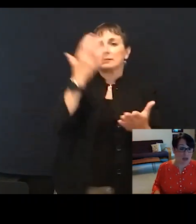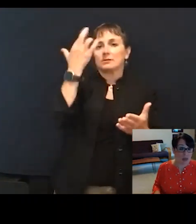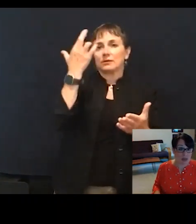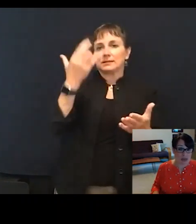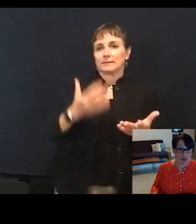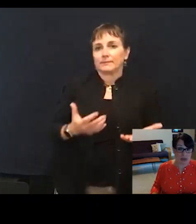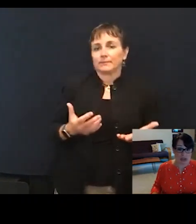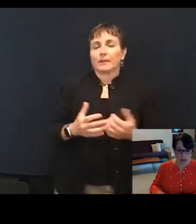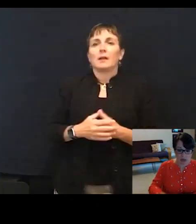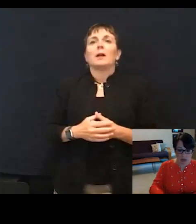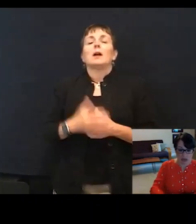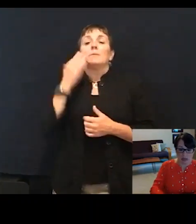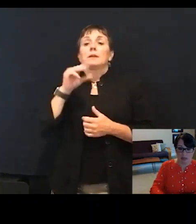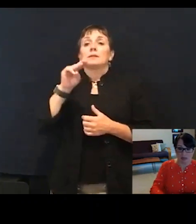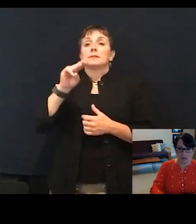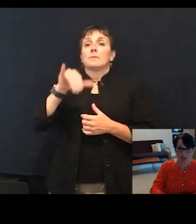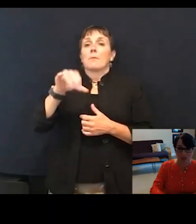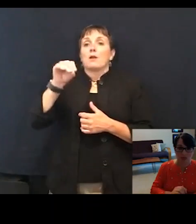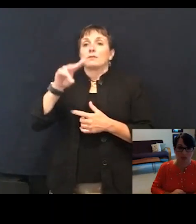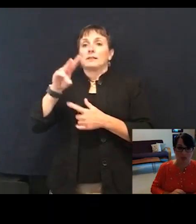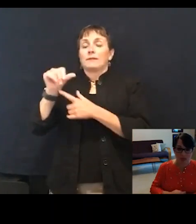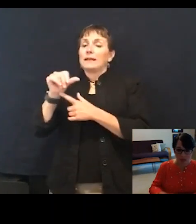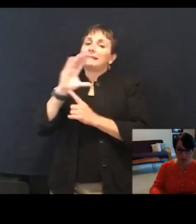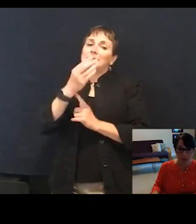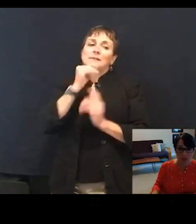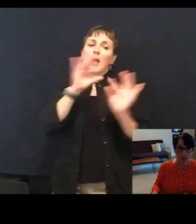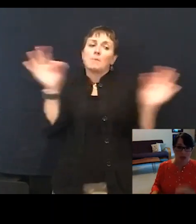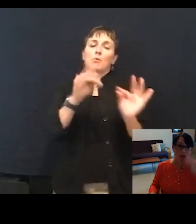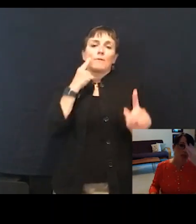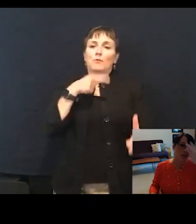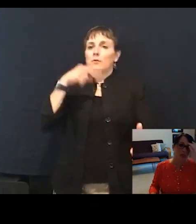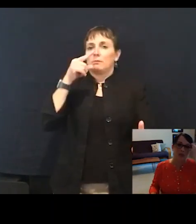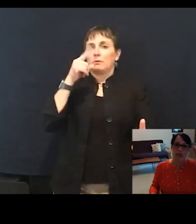important in the mouse retina.